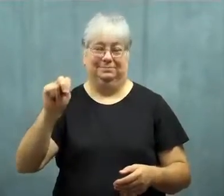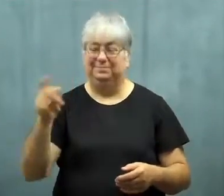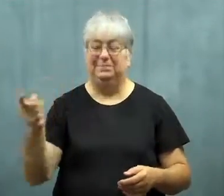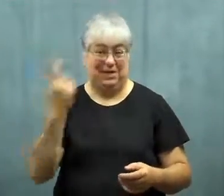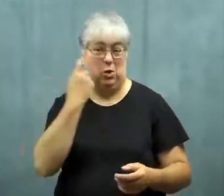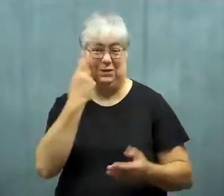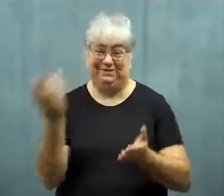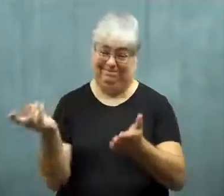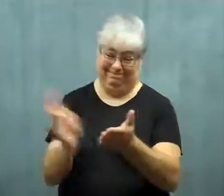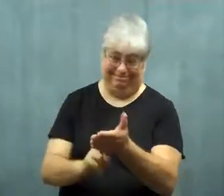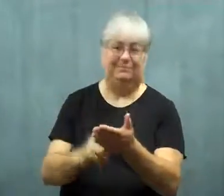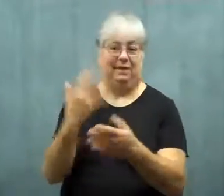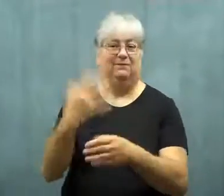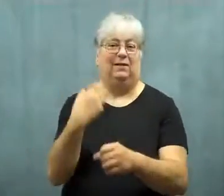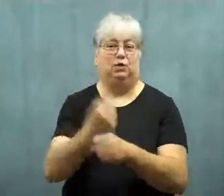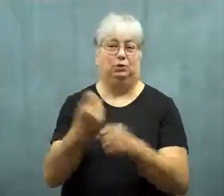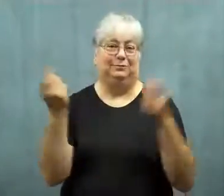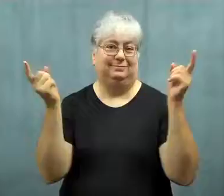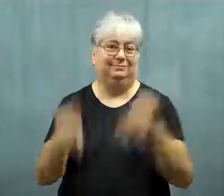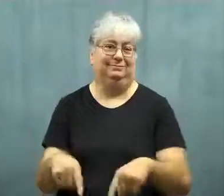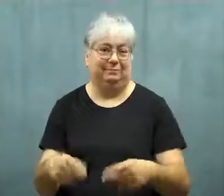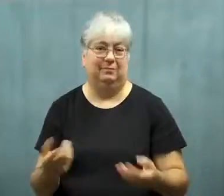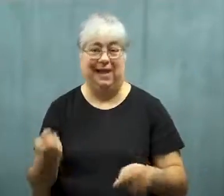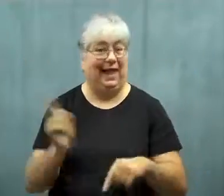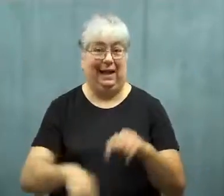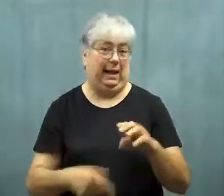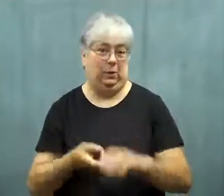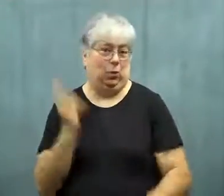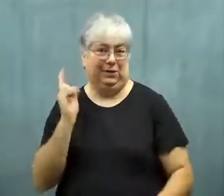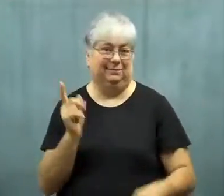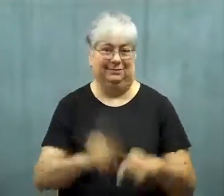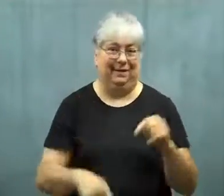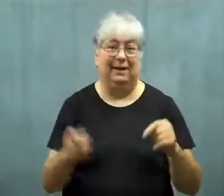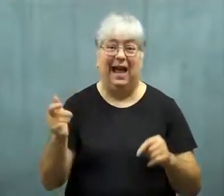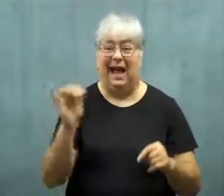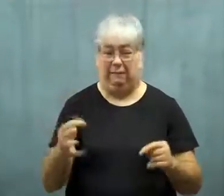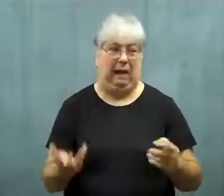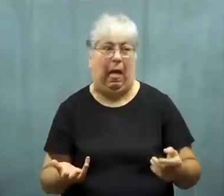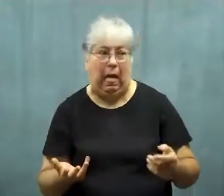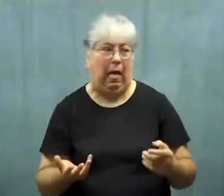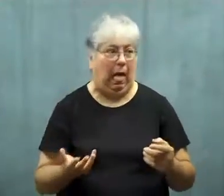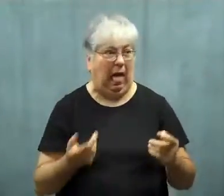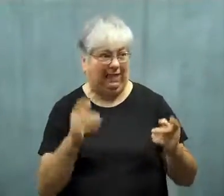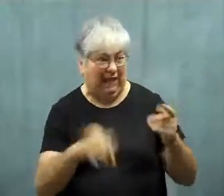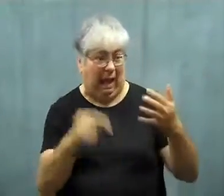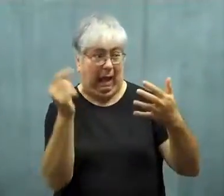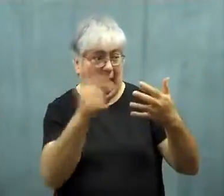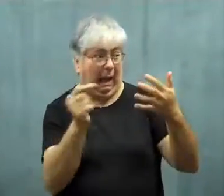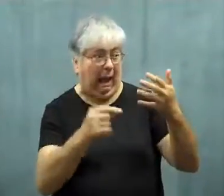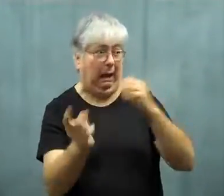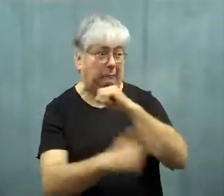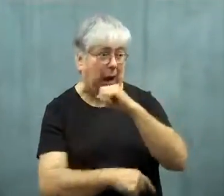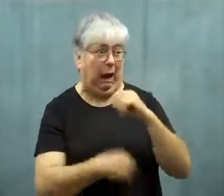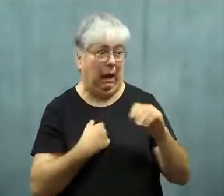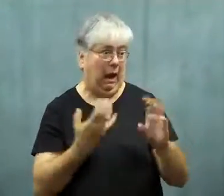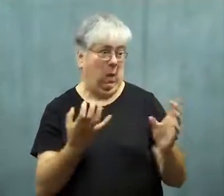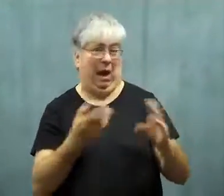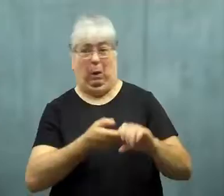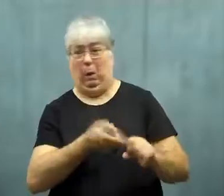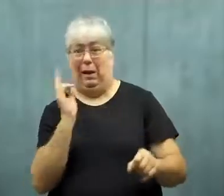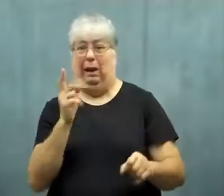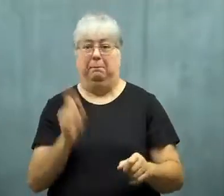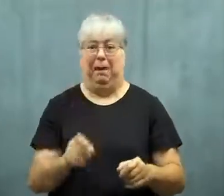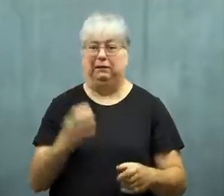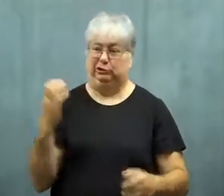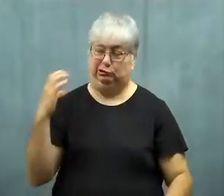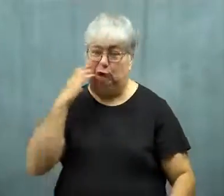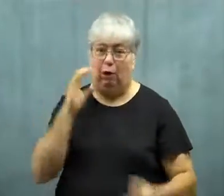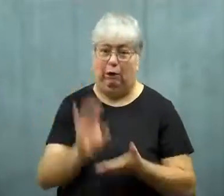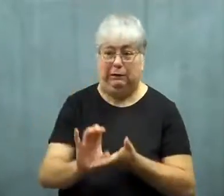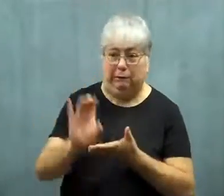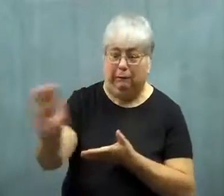He recently signed a five year contract.